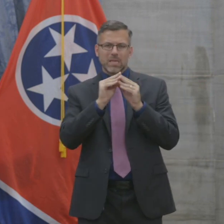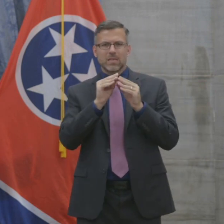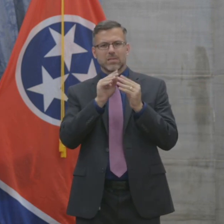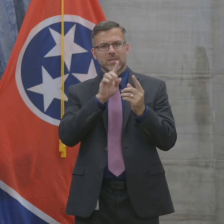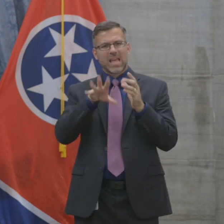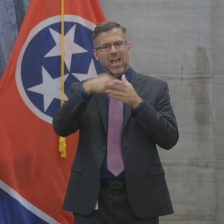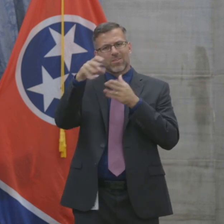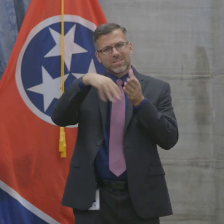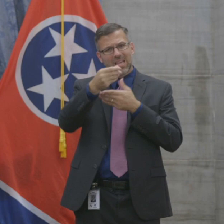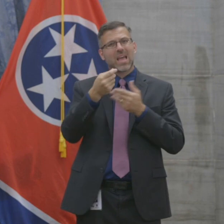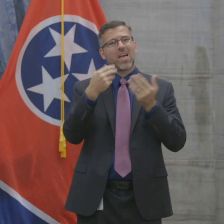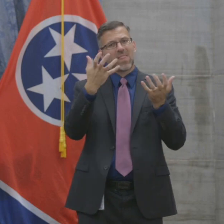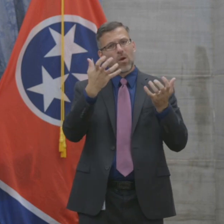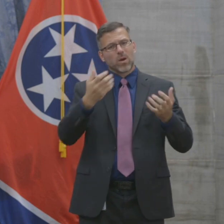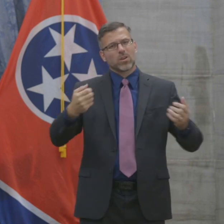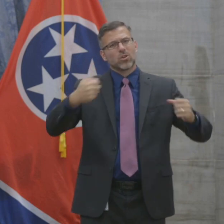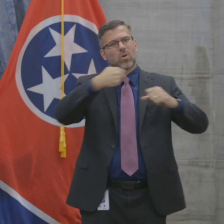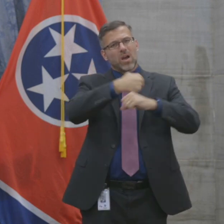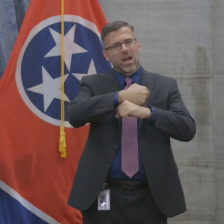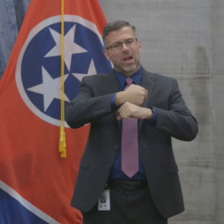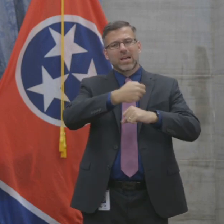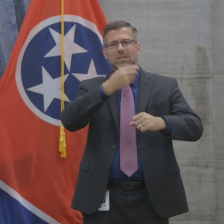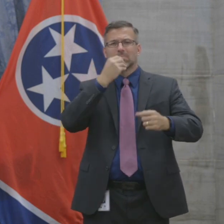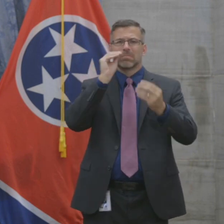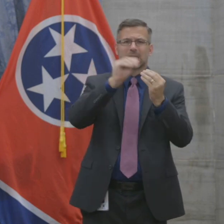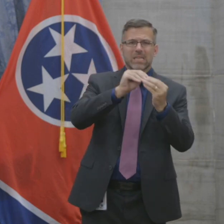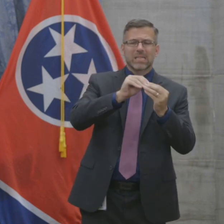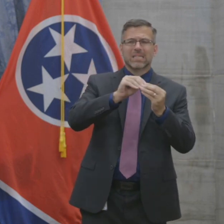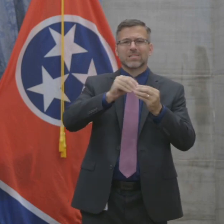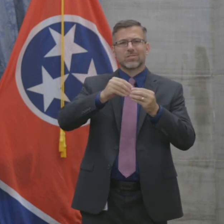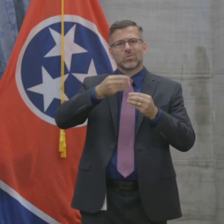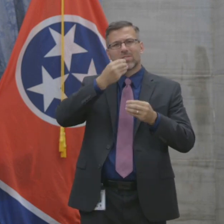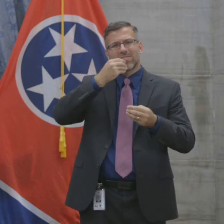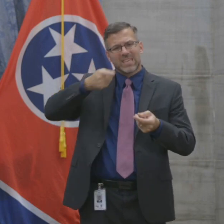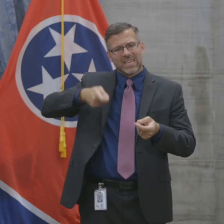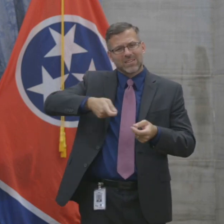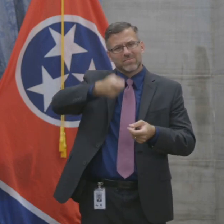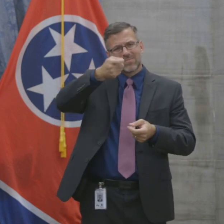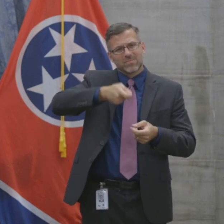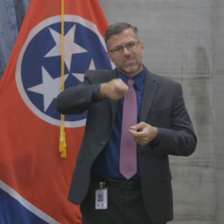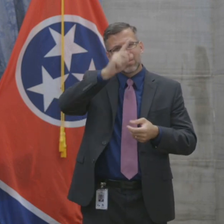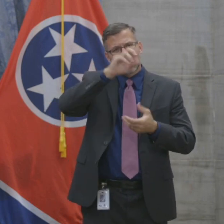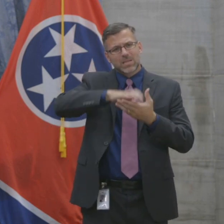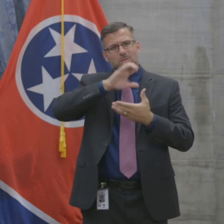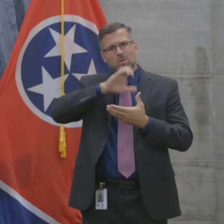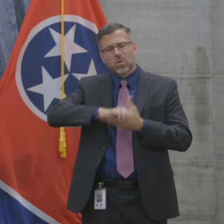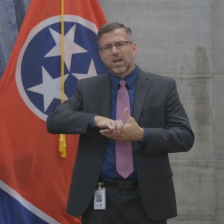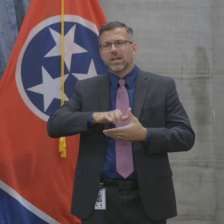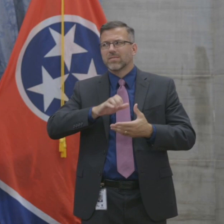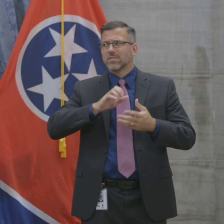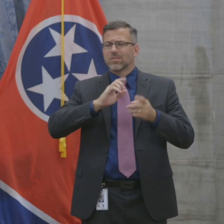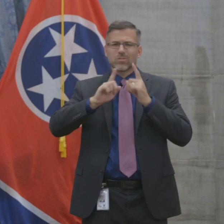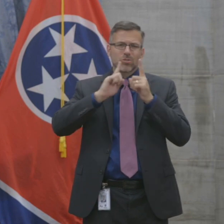reopening for many obvious reasons. One of the sectors that has been left behind and who I'm representing today is